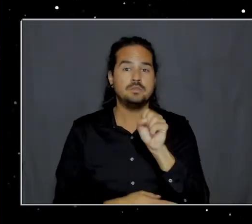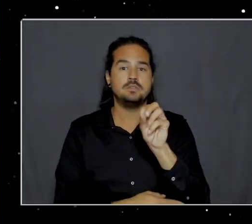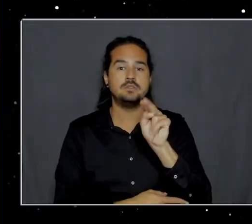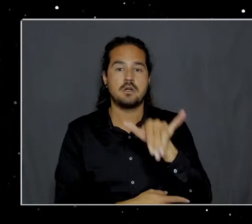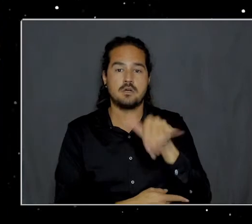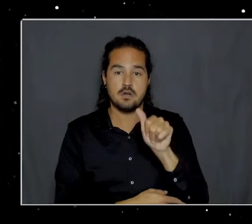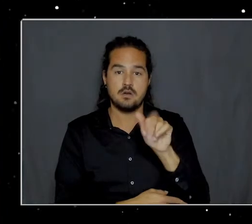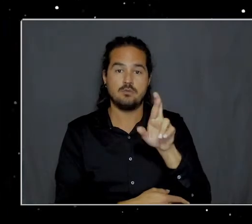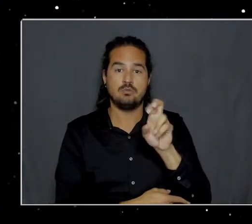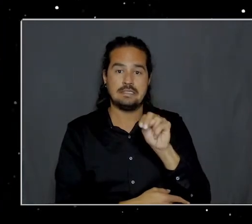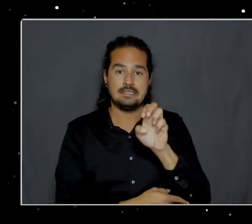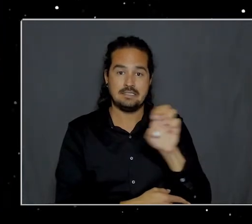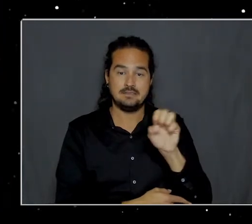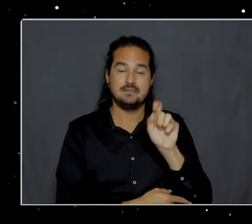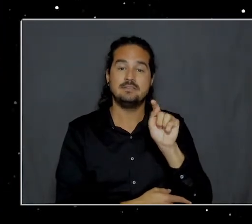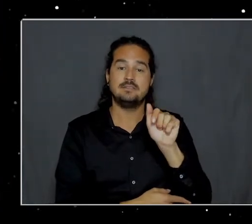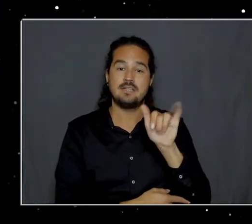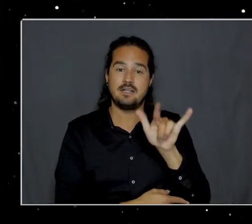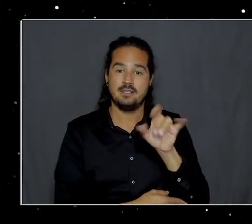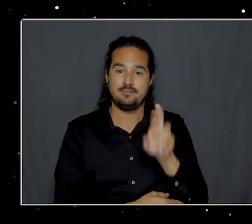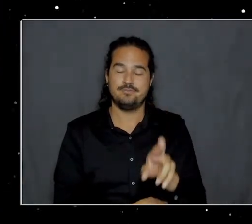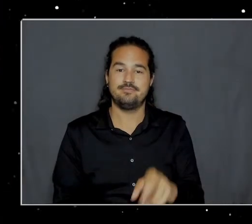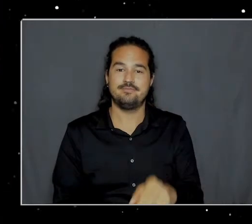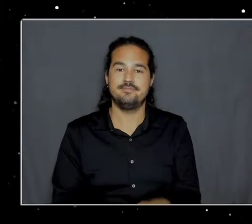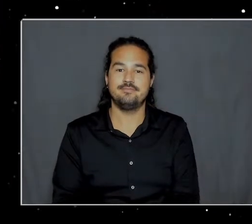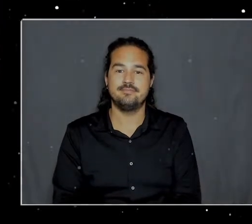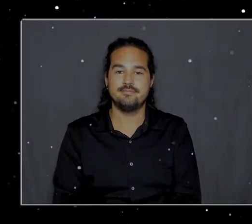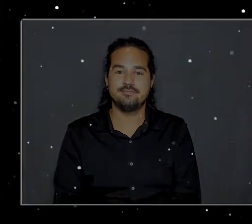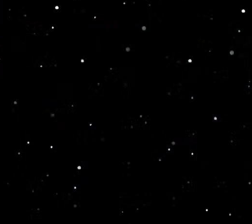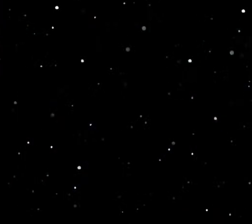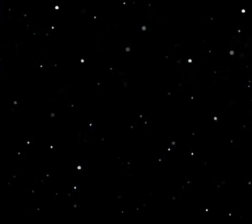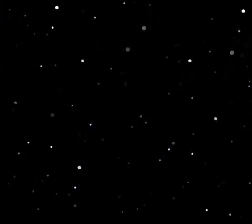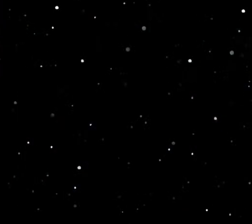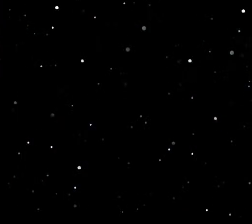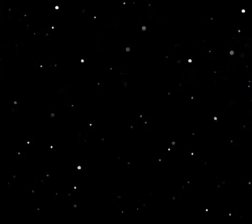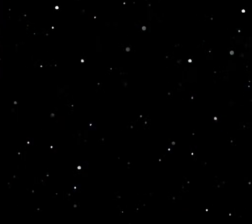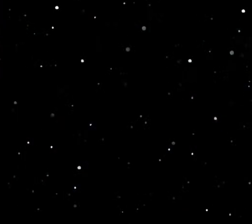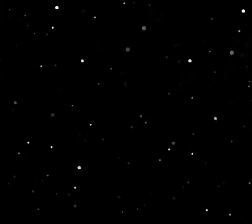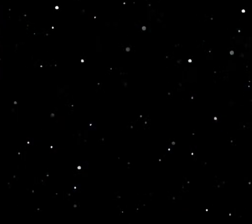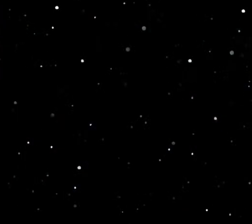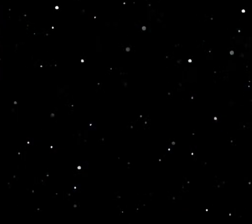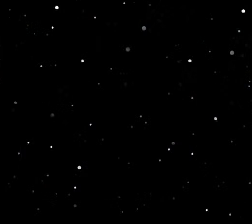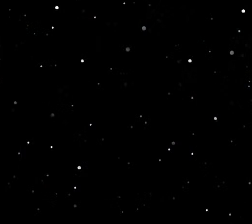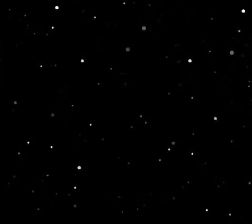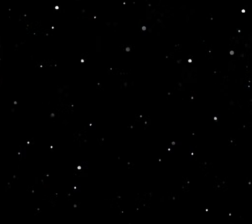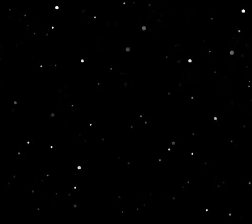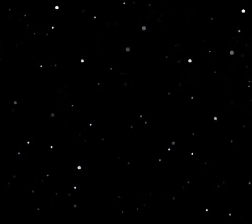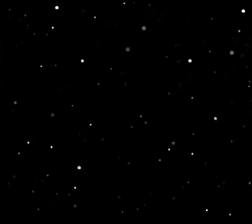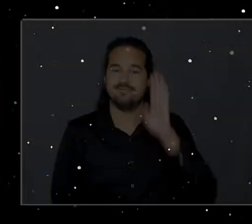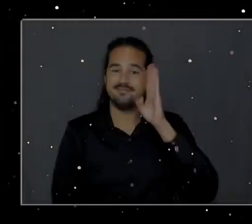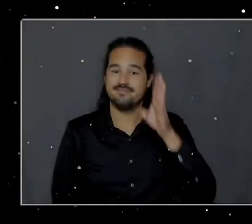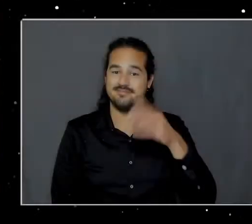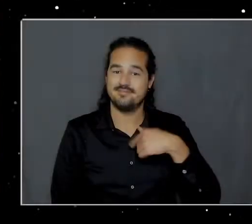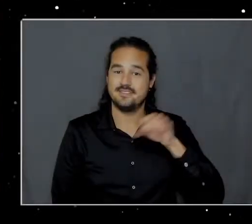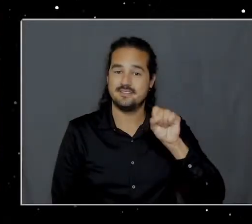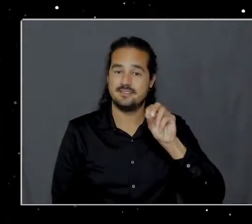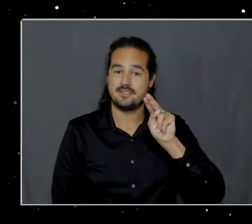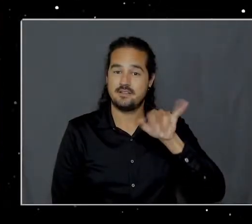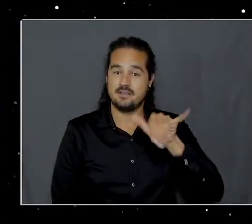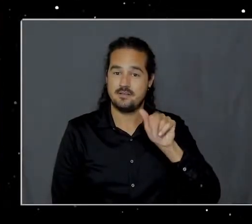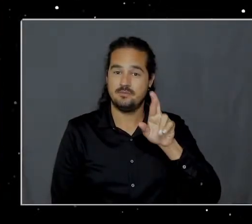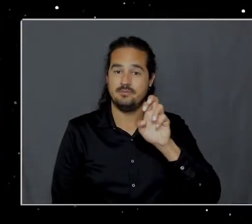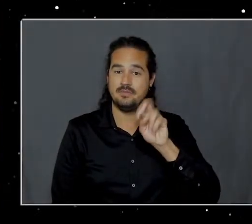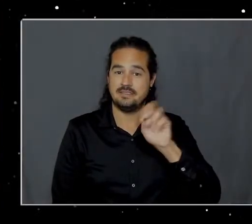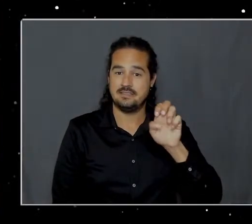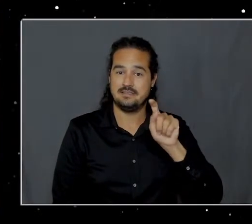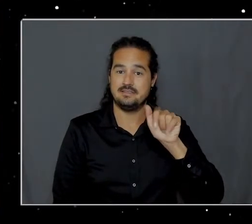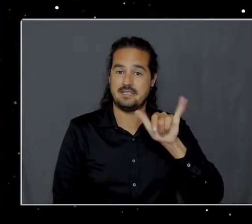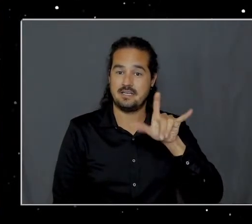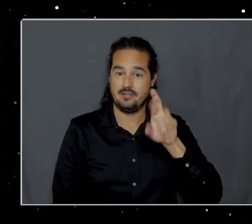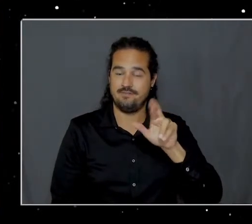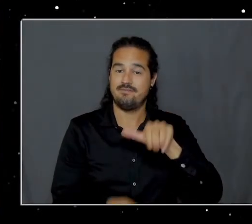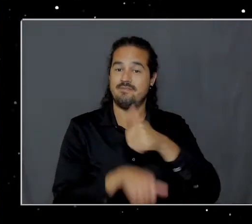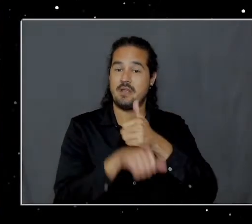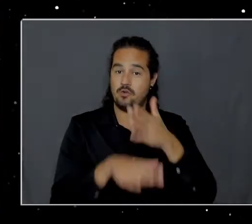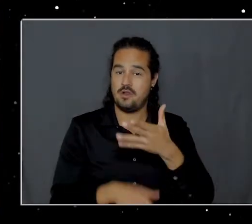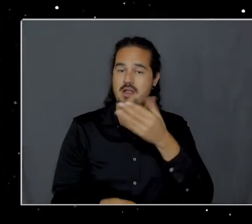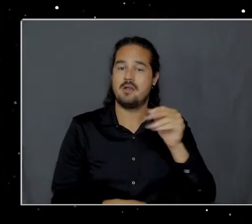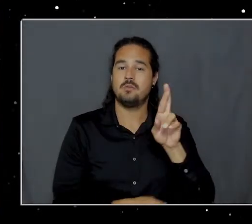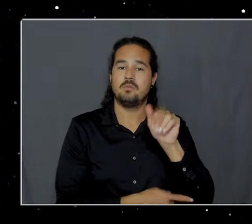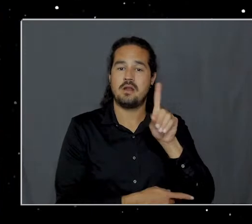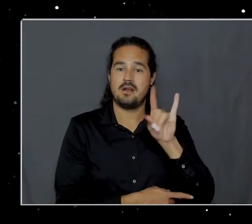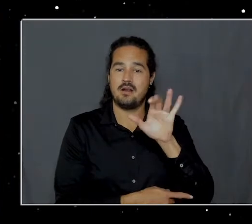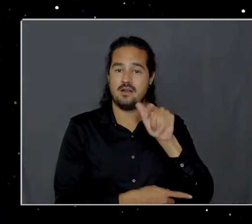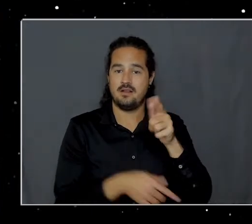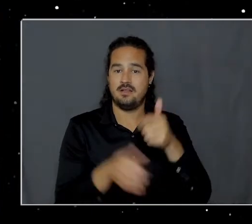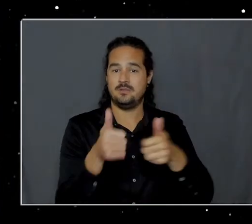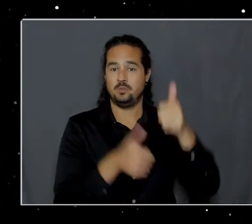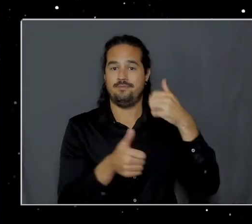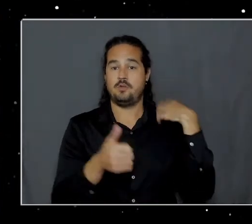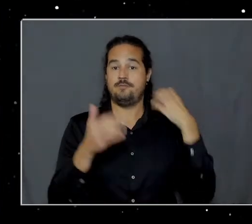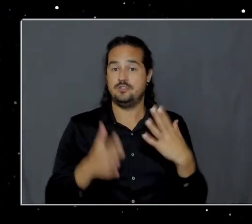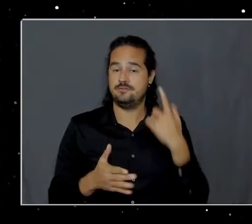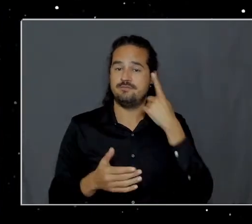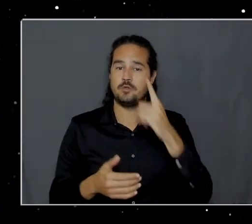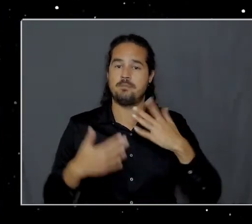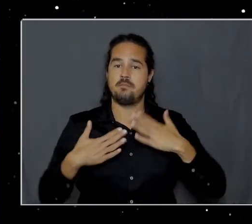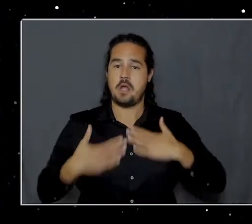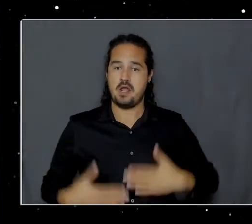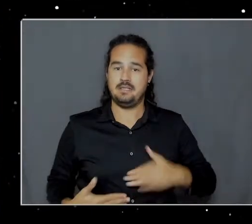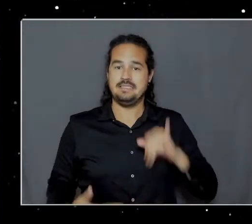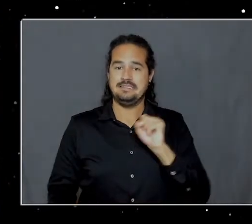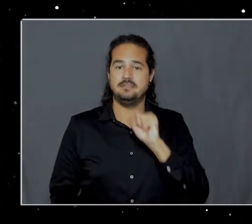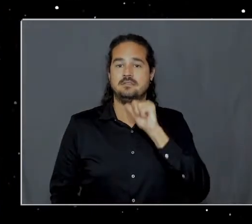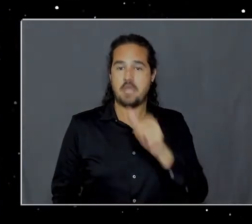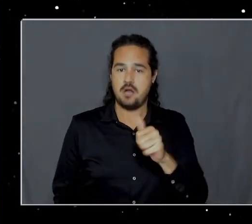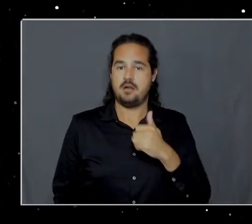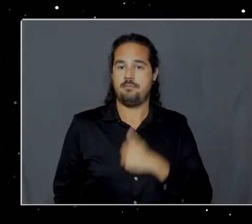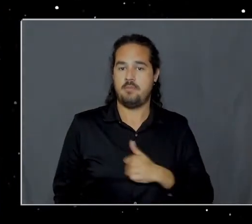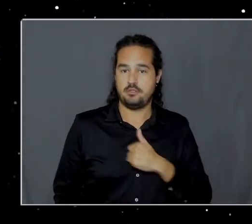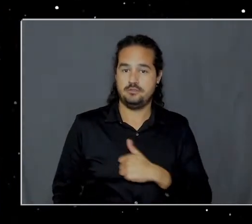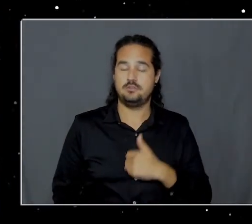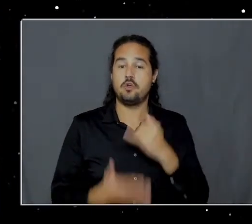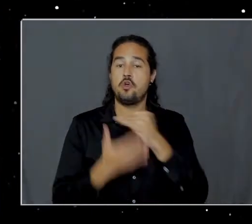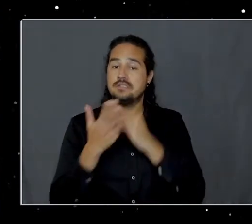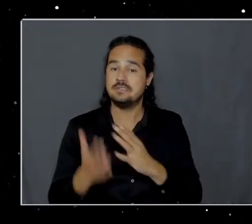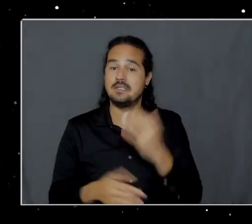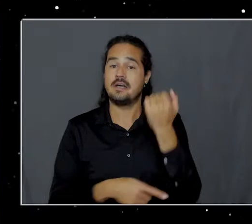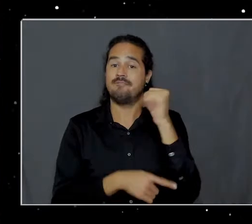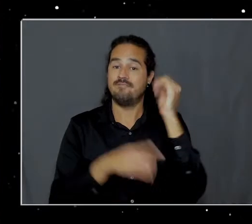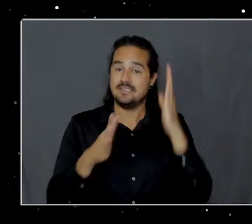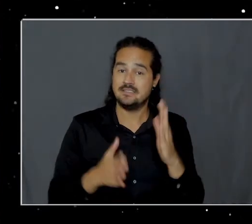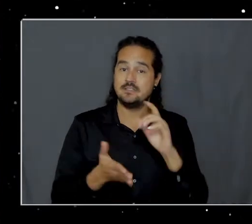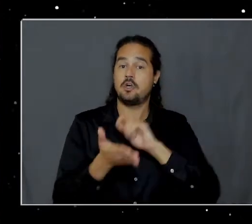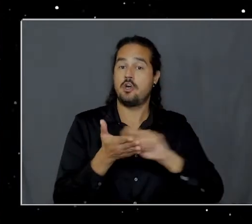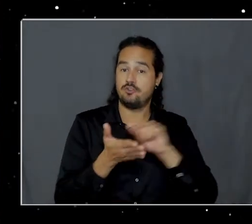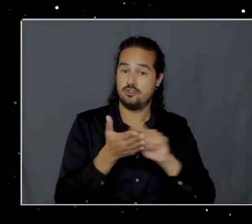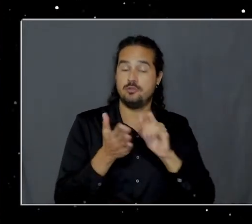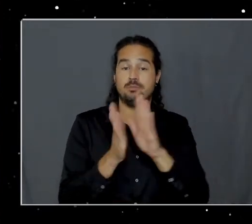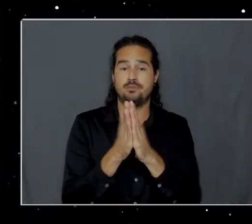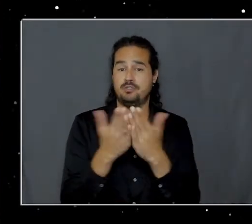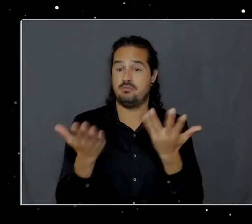THIS IS SONYA RENEE TAYLOR.